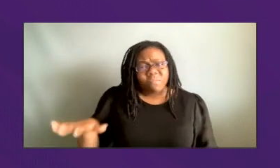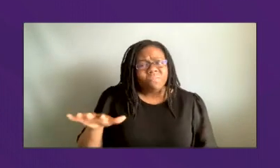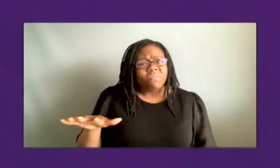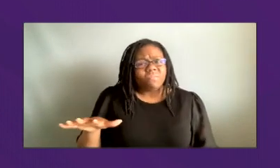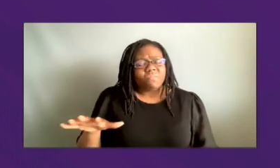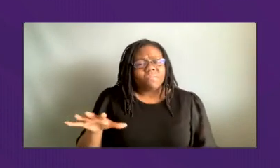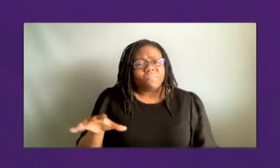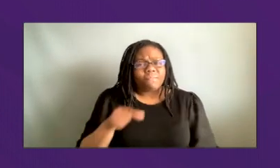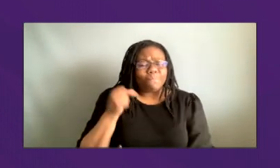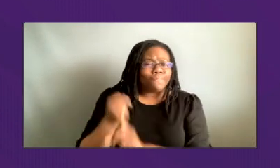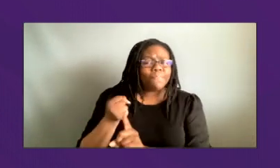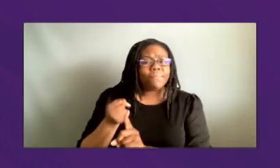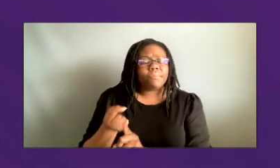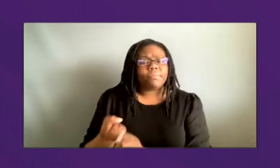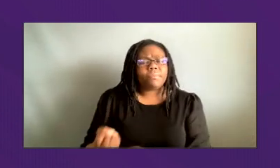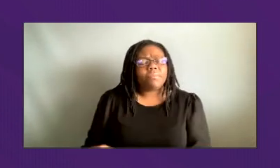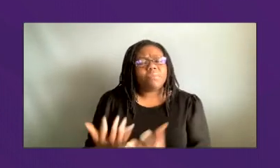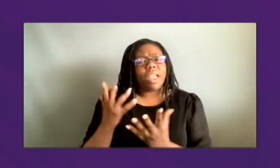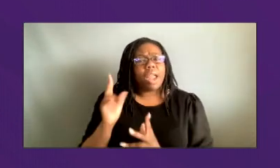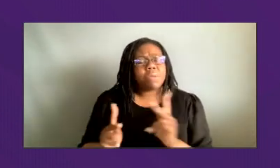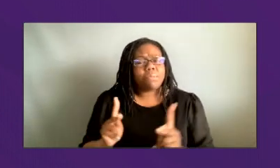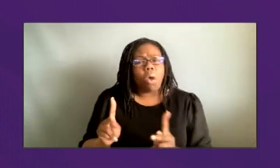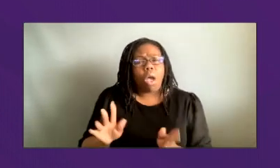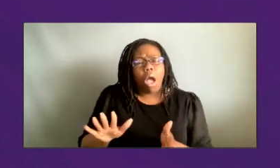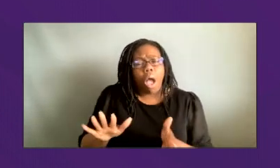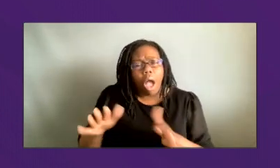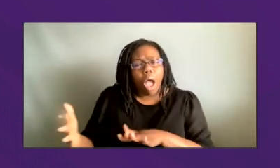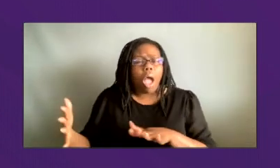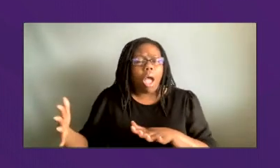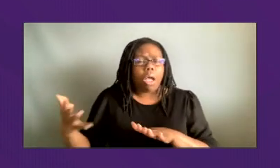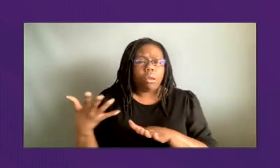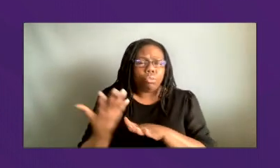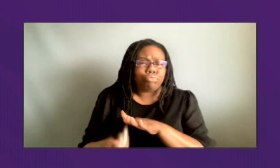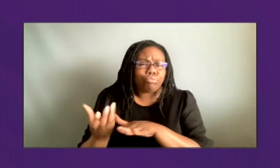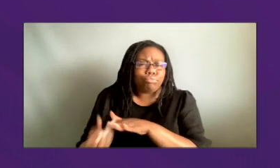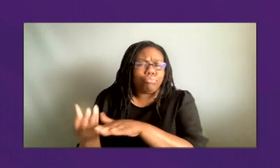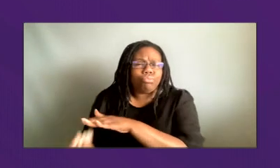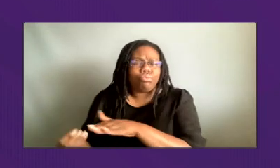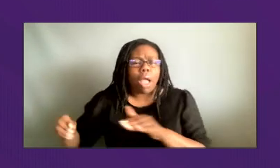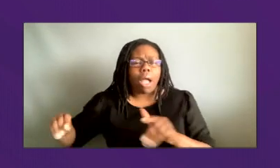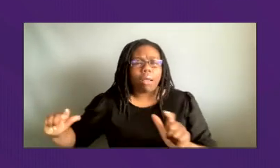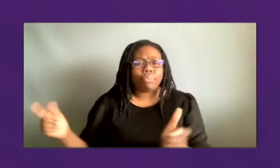they brought diseases that native peoples could not fight off, most likely smallpox